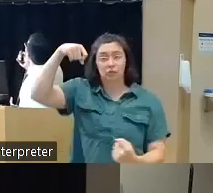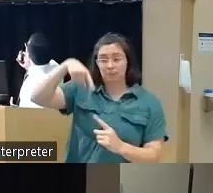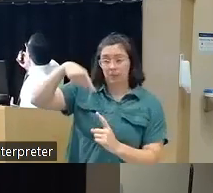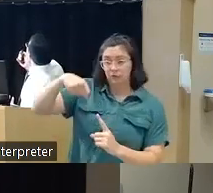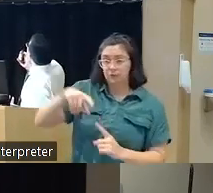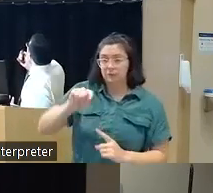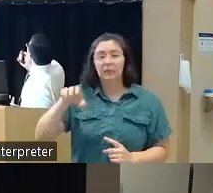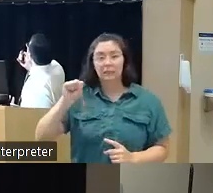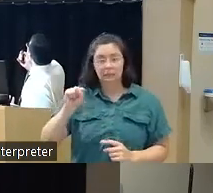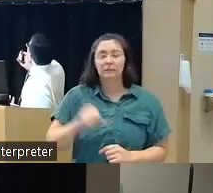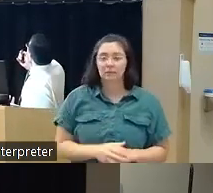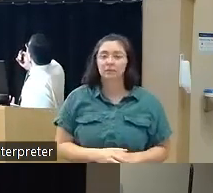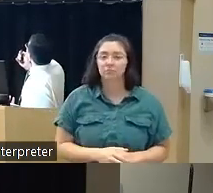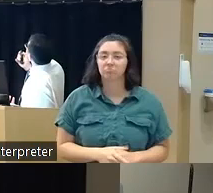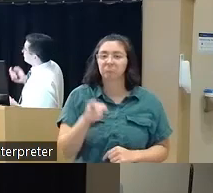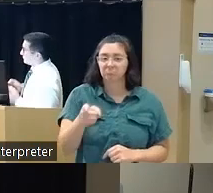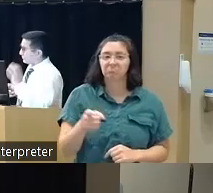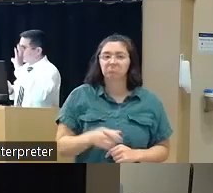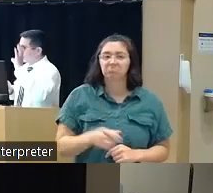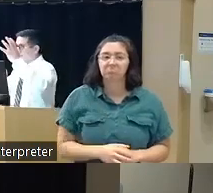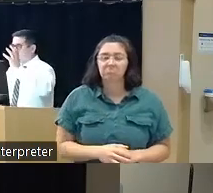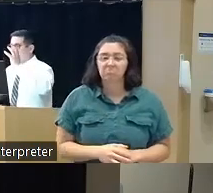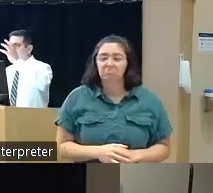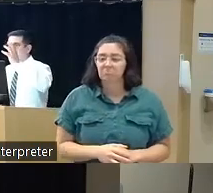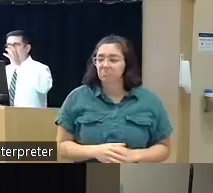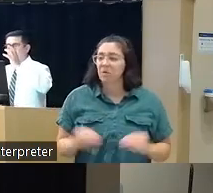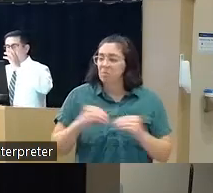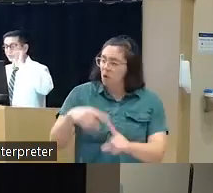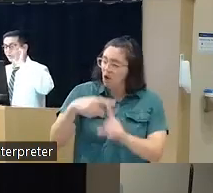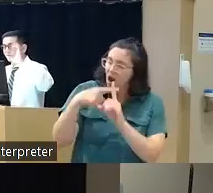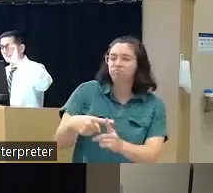can get higher focality of stimulation so you can try to design it so that you can Target